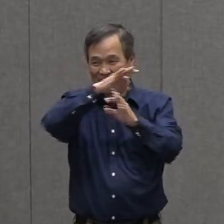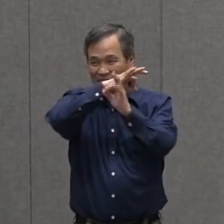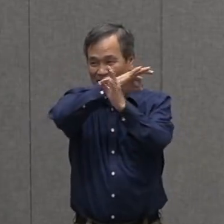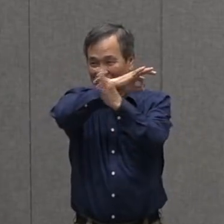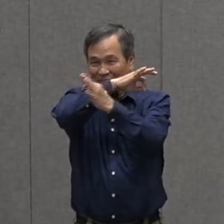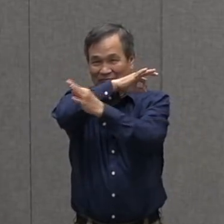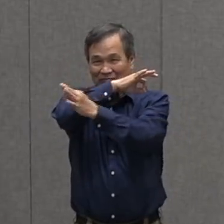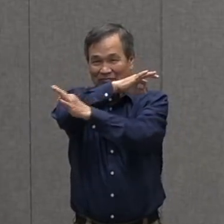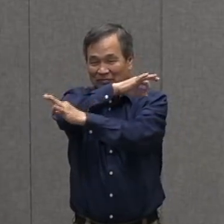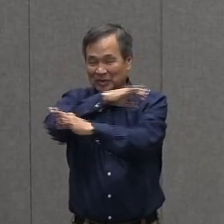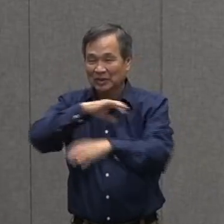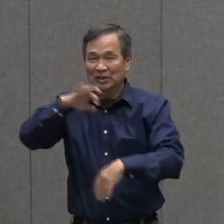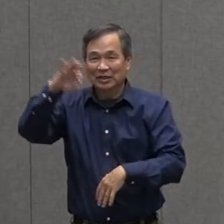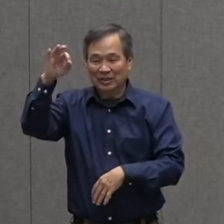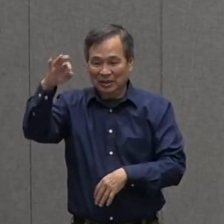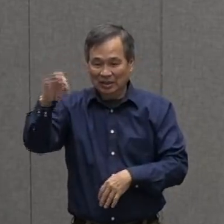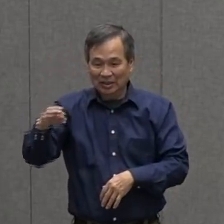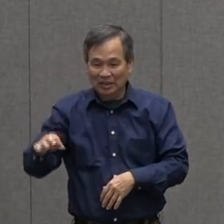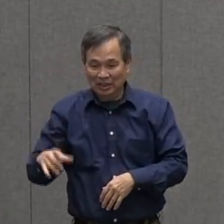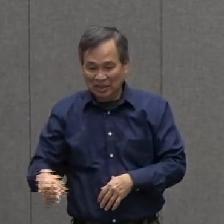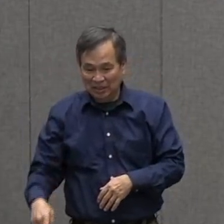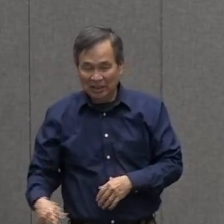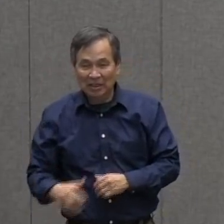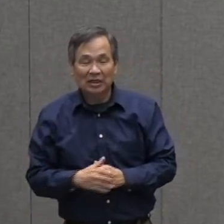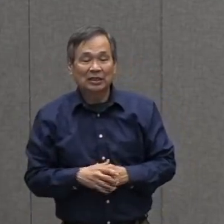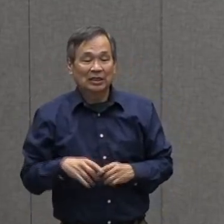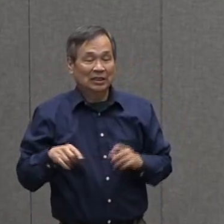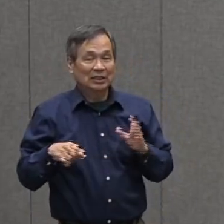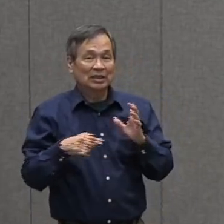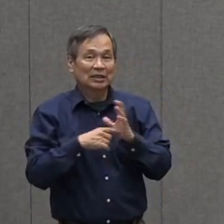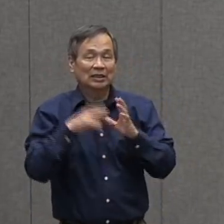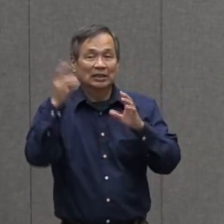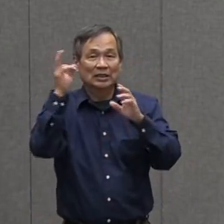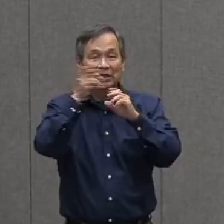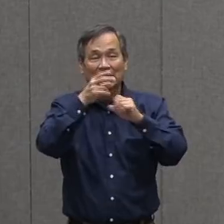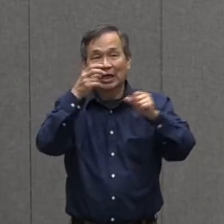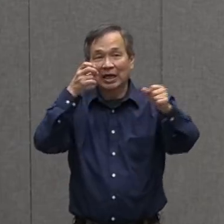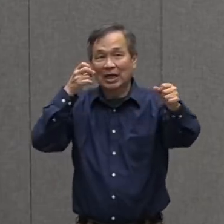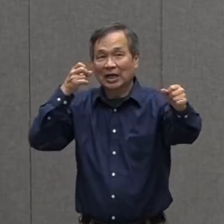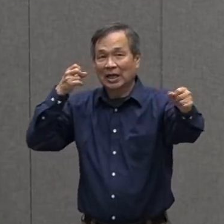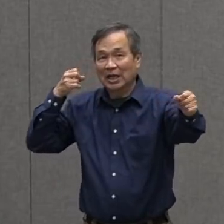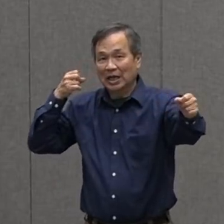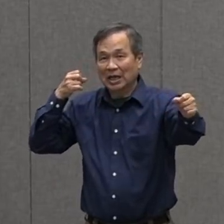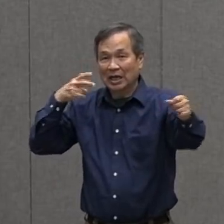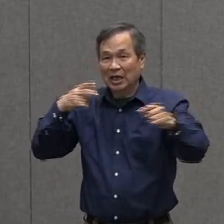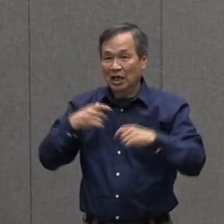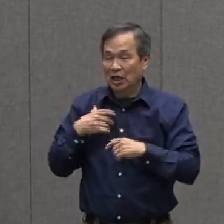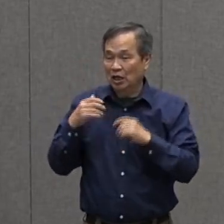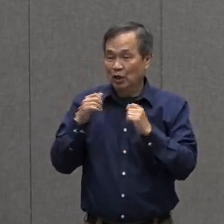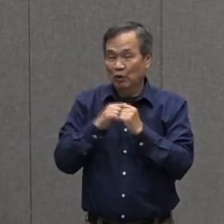"This is the arrow Ki-pat put together "with a slender stick and an eagle feather